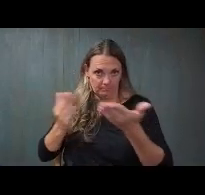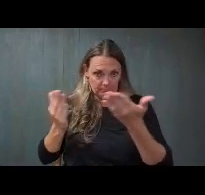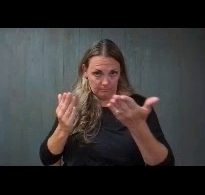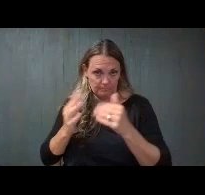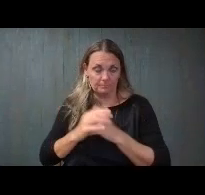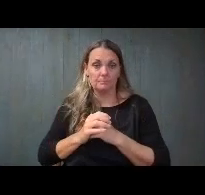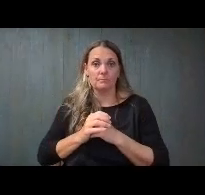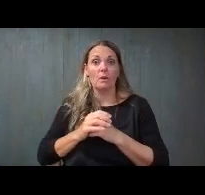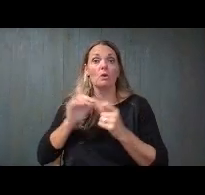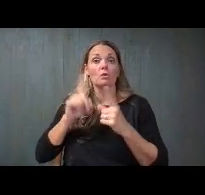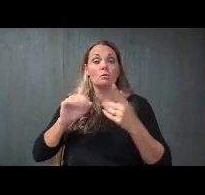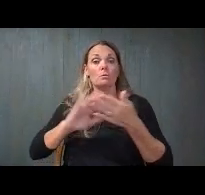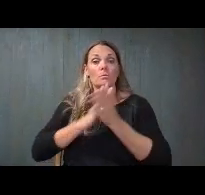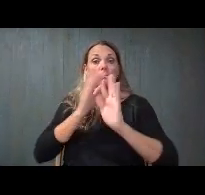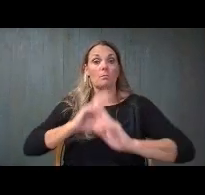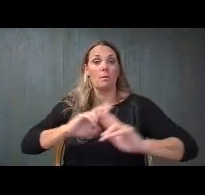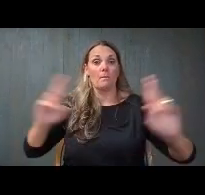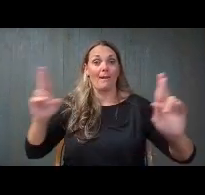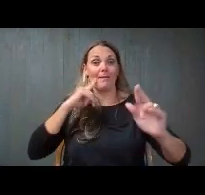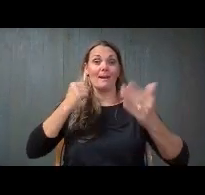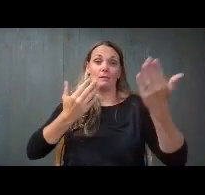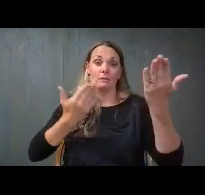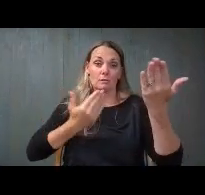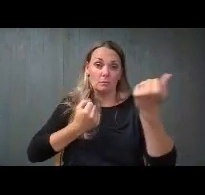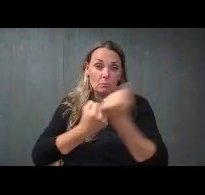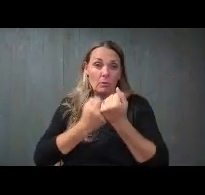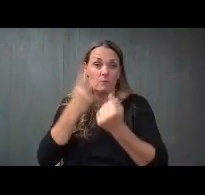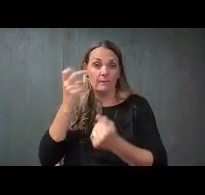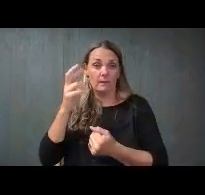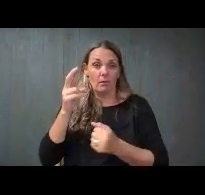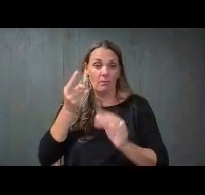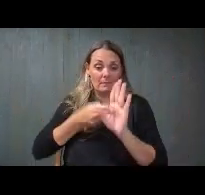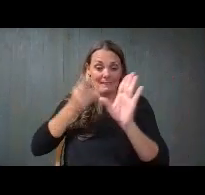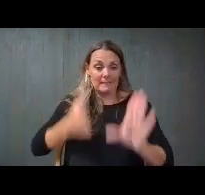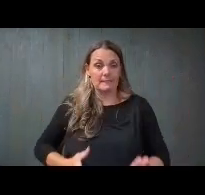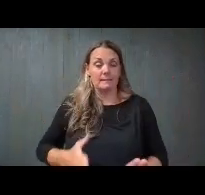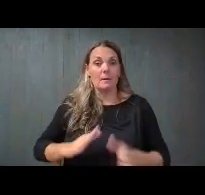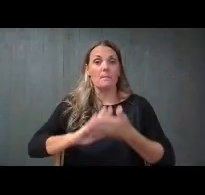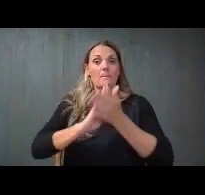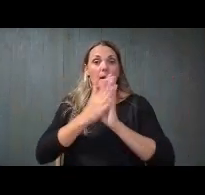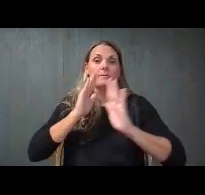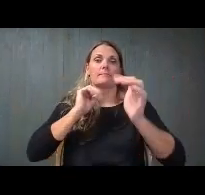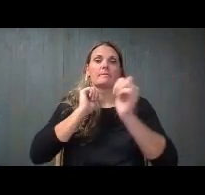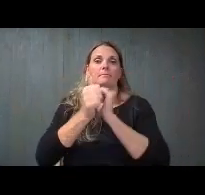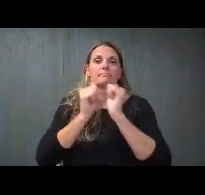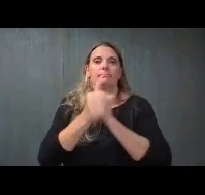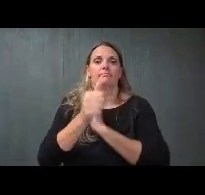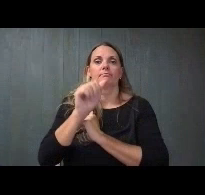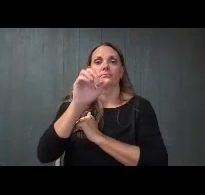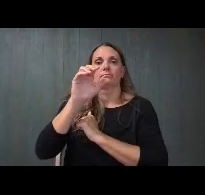To prepare and support VR participants in achieving competitive integrated employment.